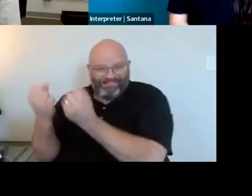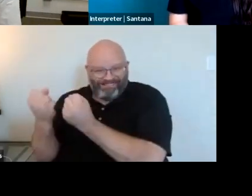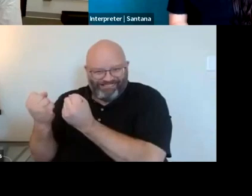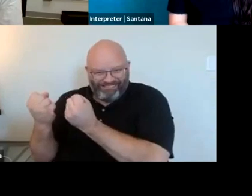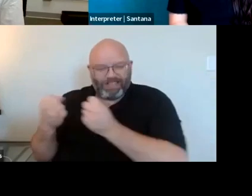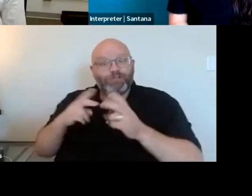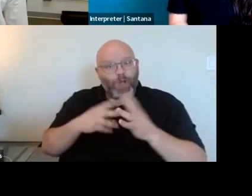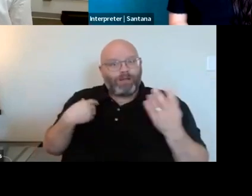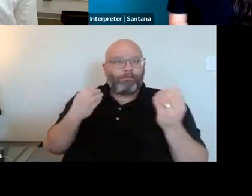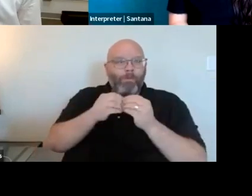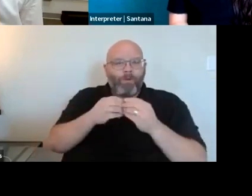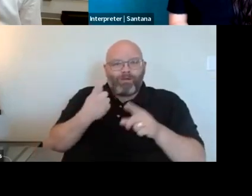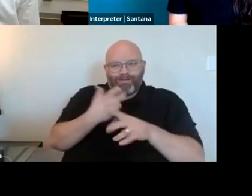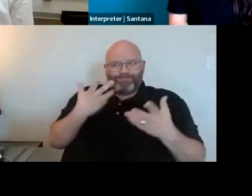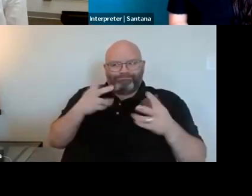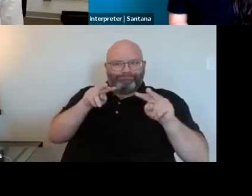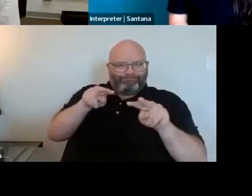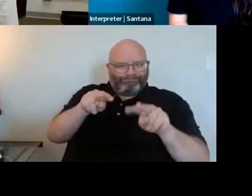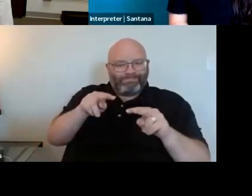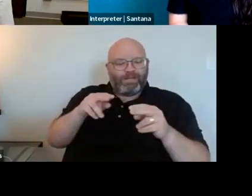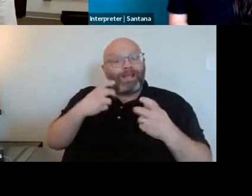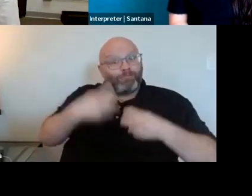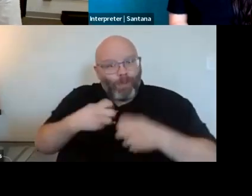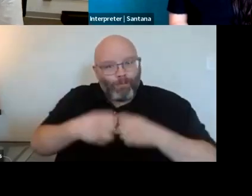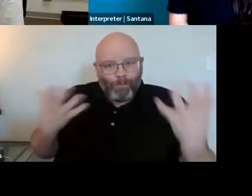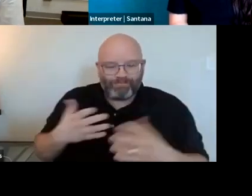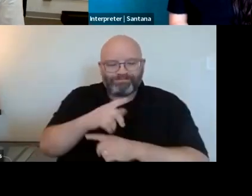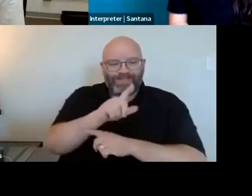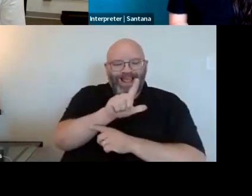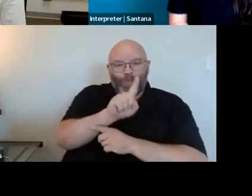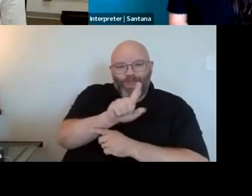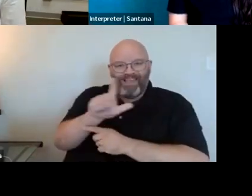being interpreted as people who not just know a sign language a written language, but two sign languages.